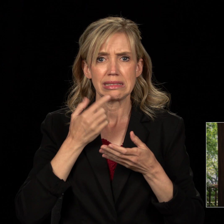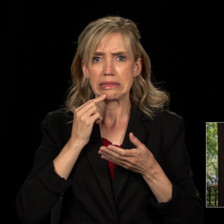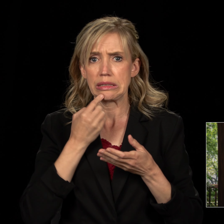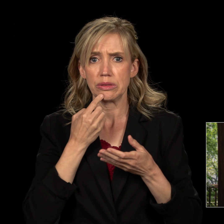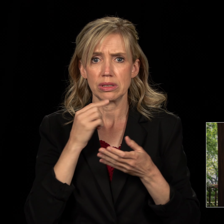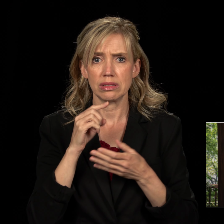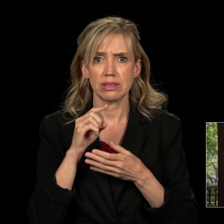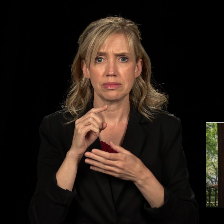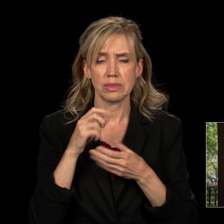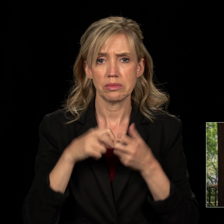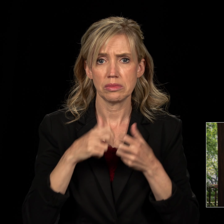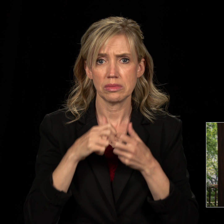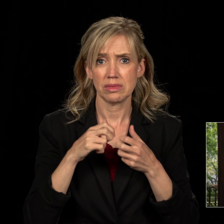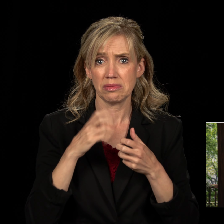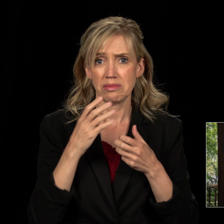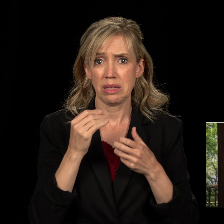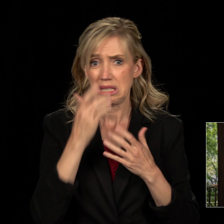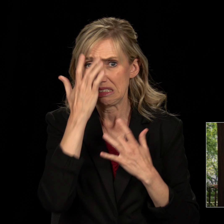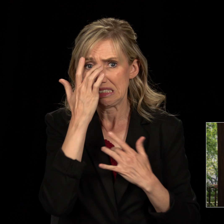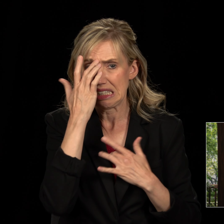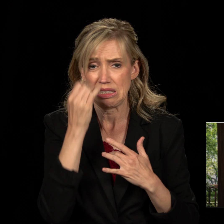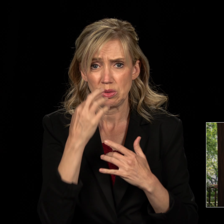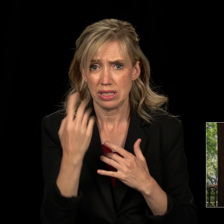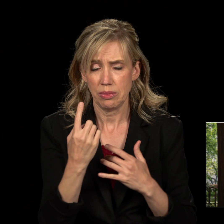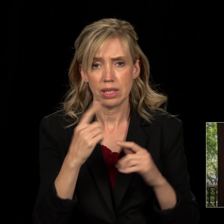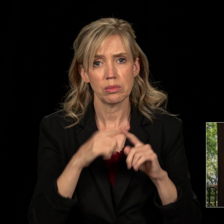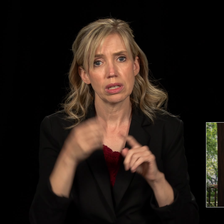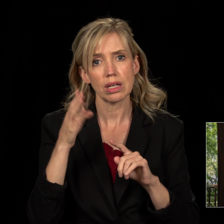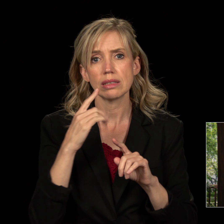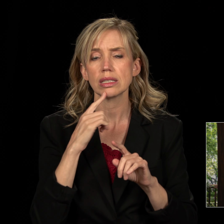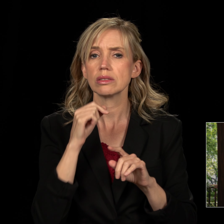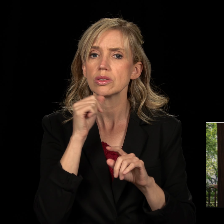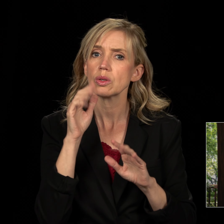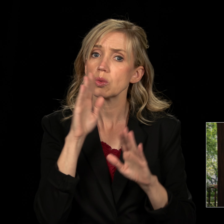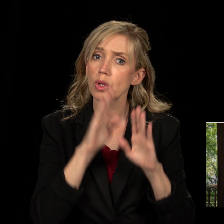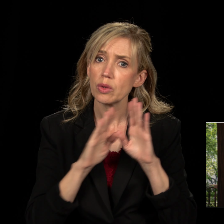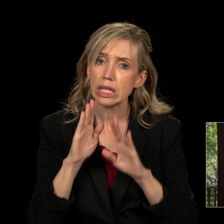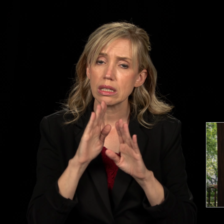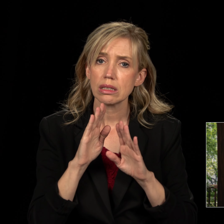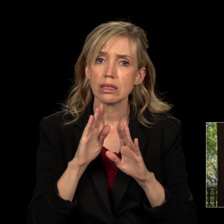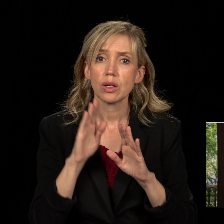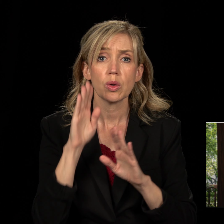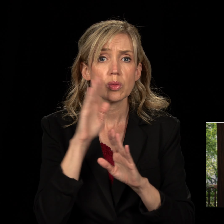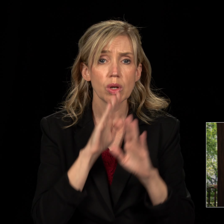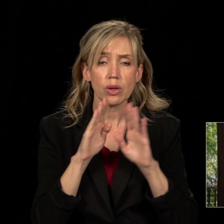home and you'll have some serious questions, but God says don't worry. Worry is simply evidence